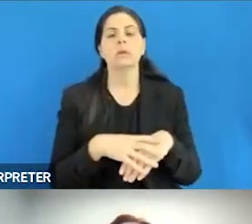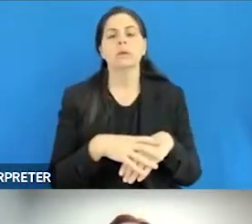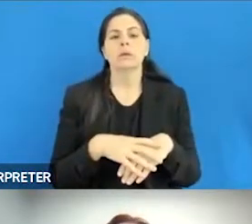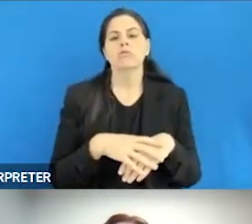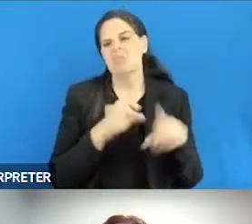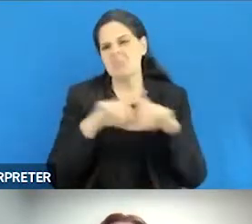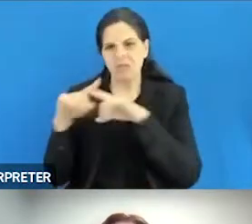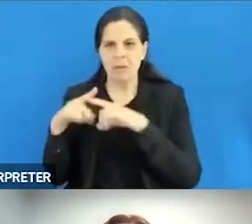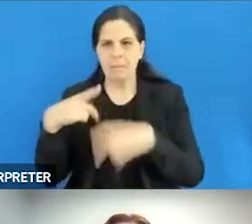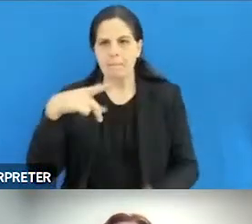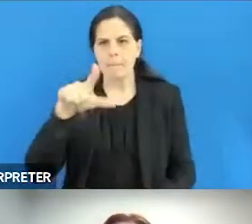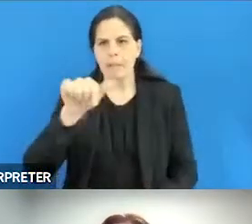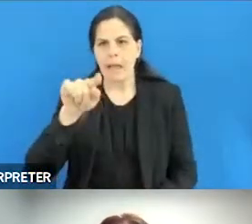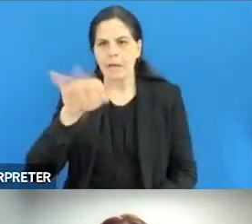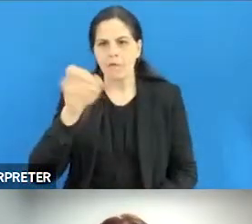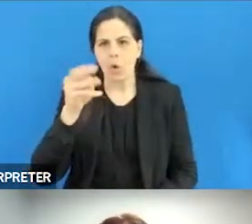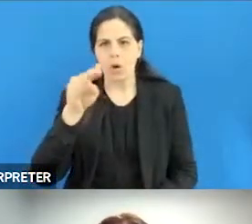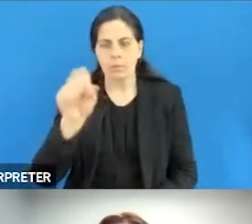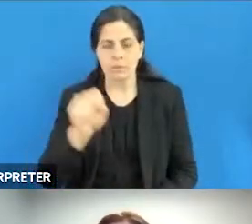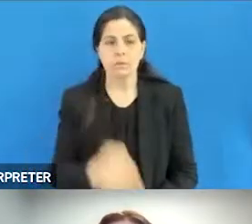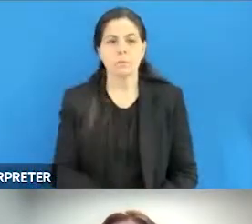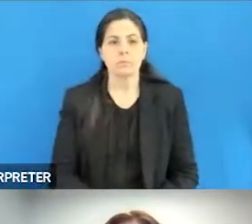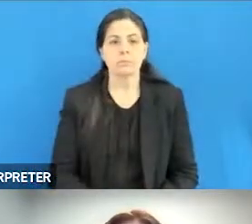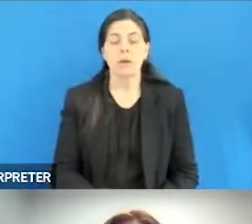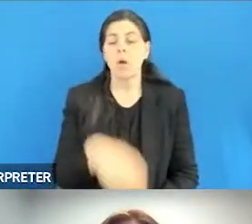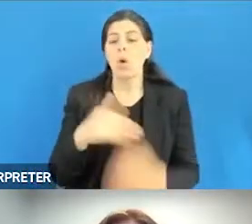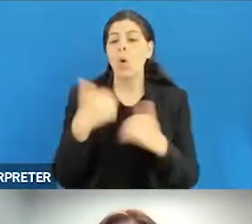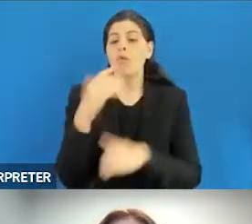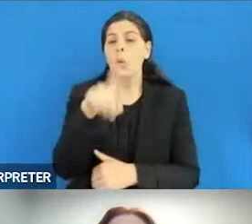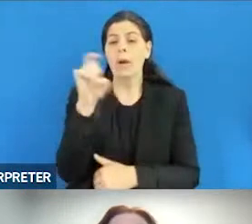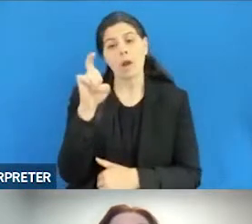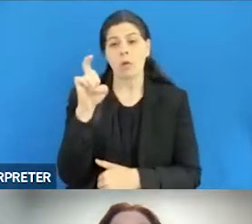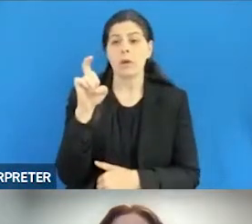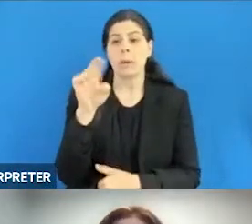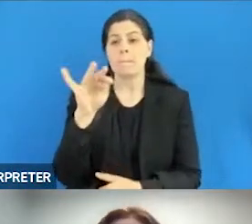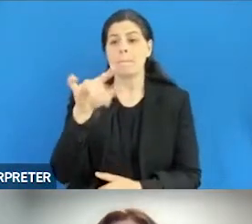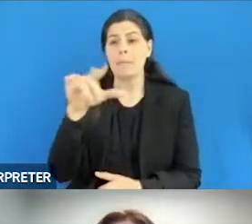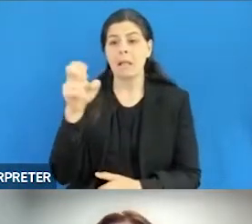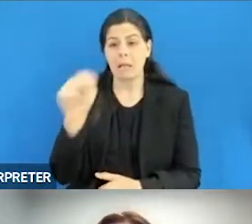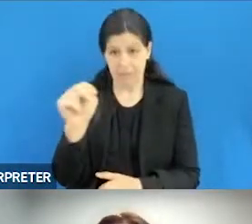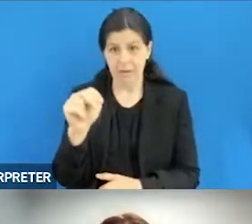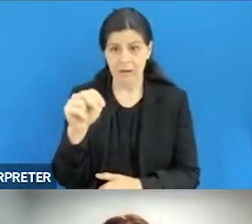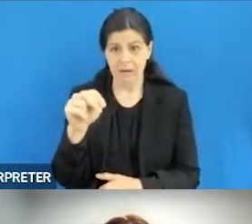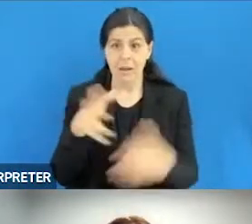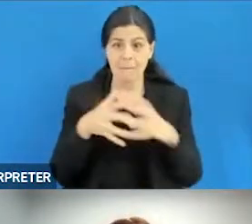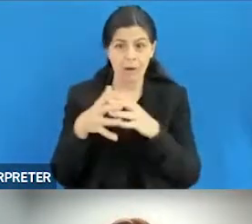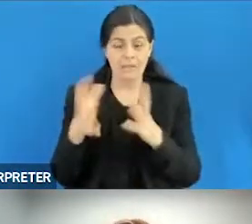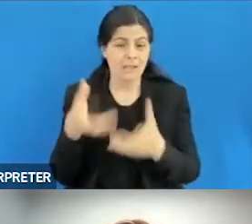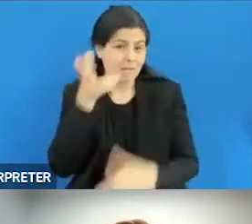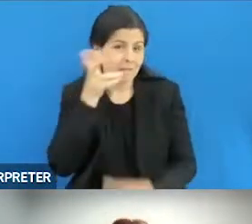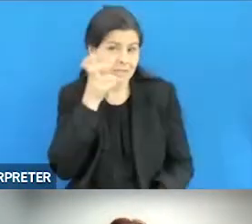over 100 million Americans have listened to a podcast. Over 60% of Americans have listened to a podcast